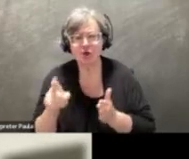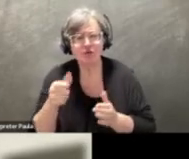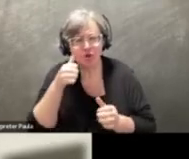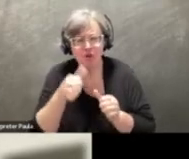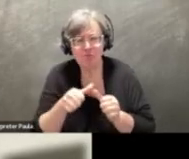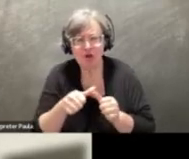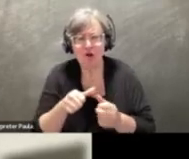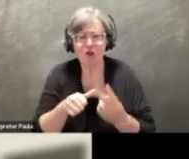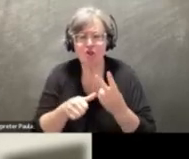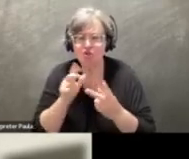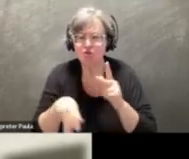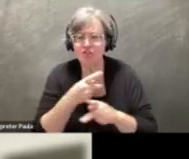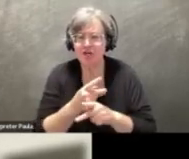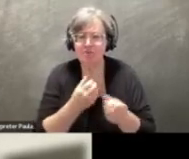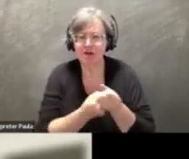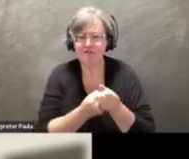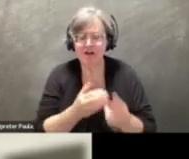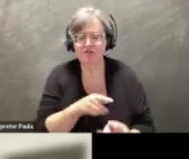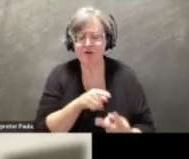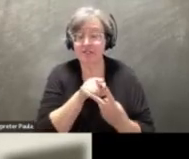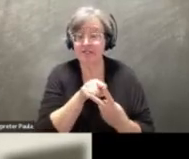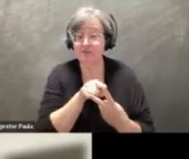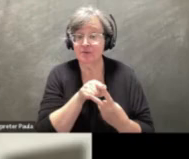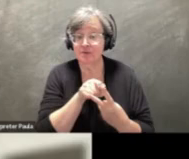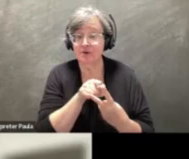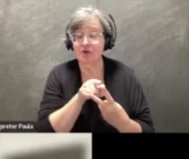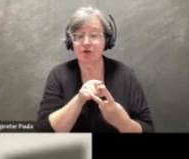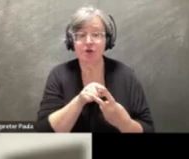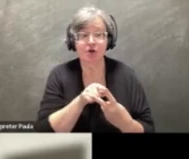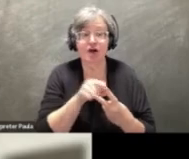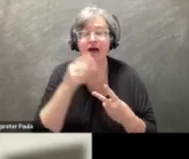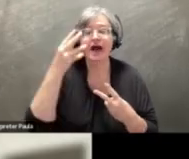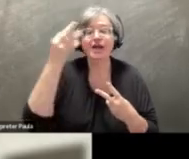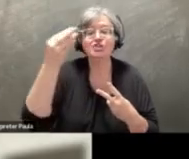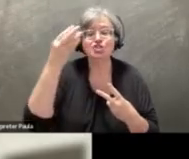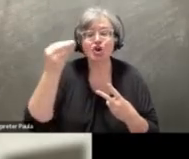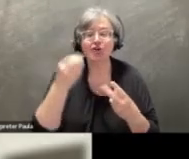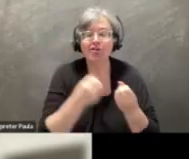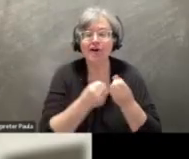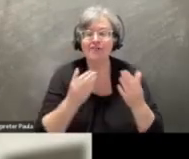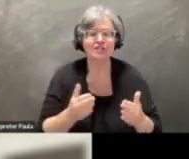are two types of advocates that we want to look at. One is looking at external advocates. And so how are we building